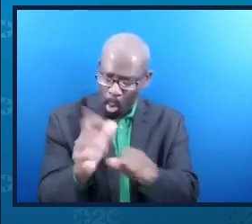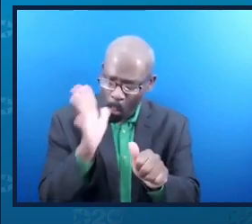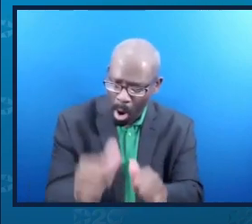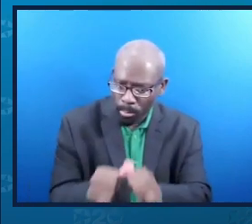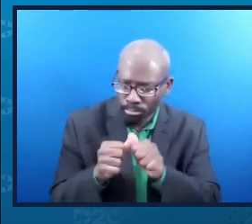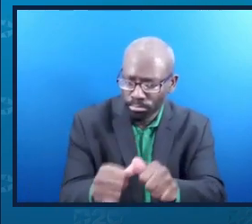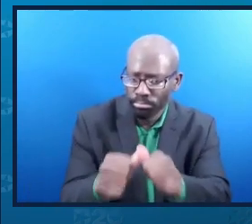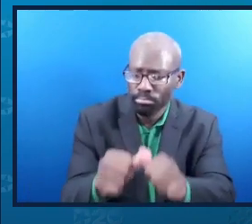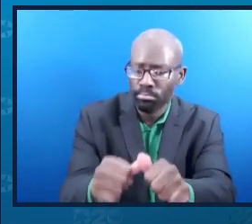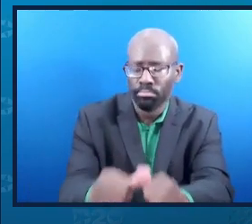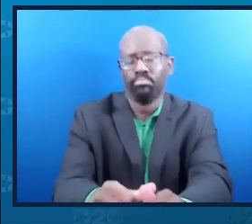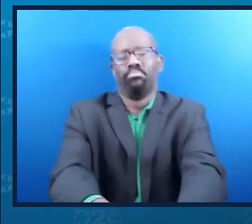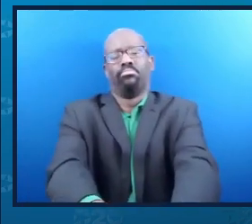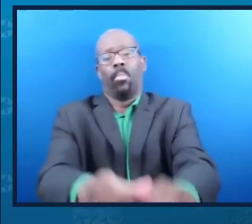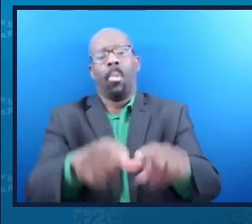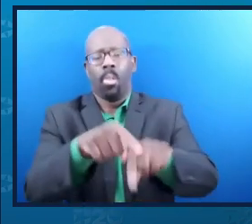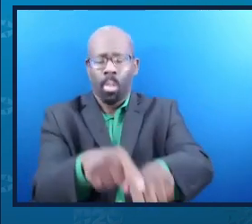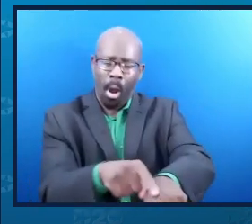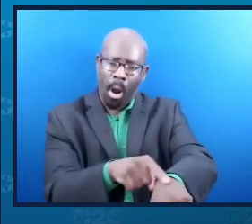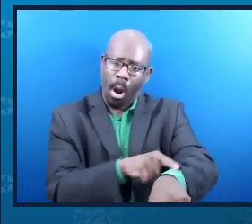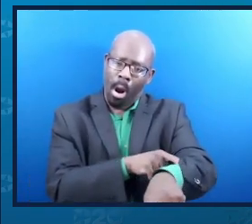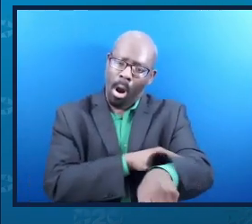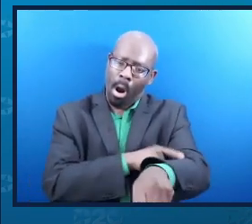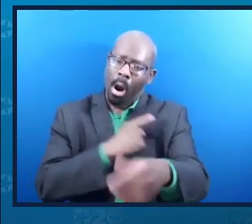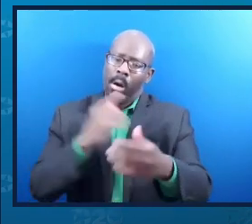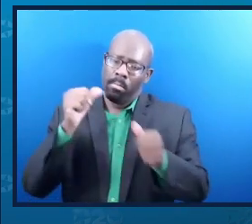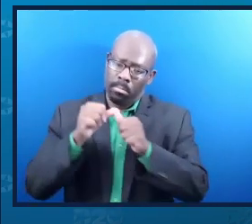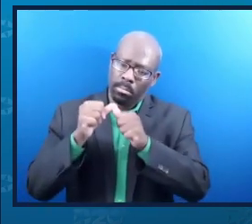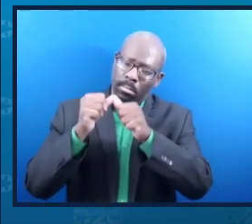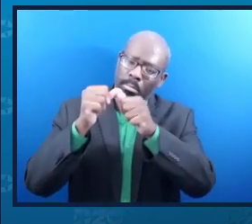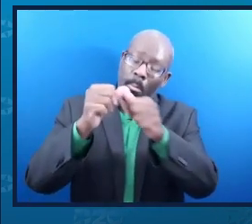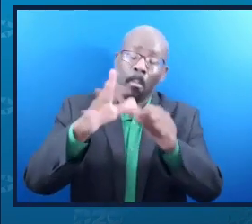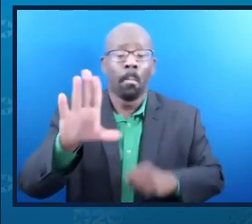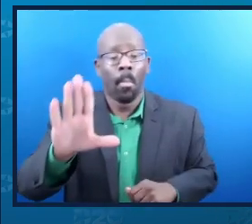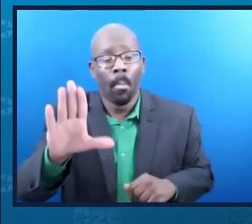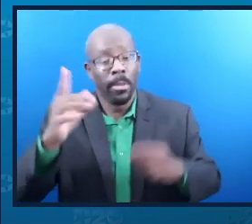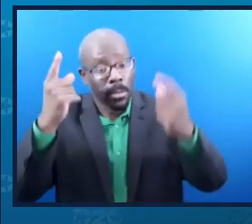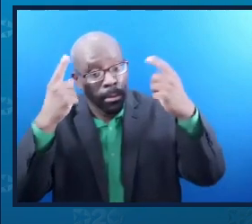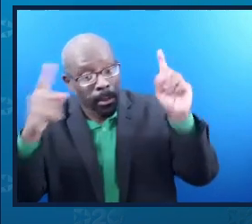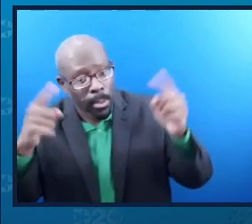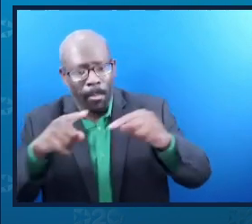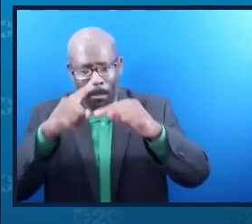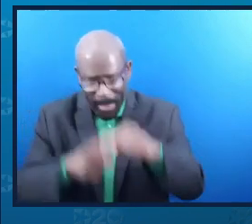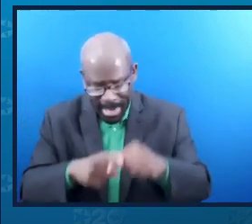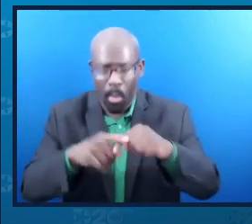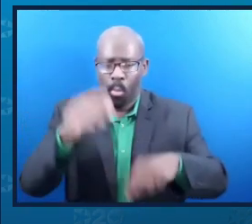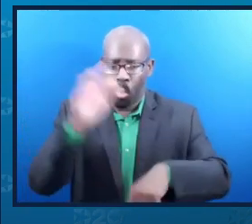BUT ANY CHANCE OF SUCCEED GENES